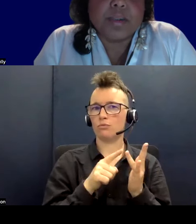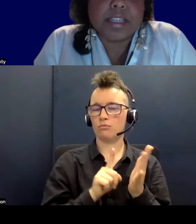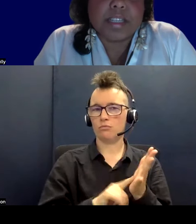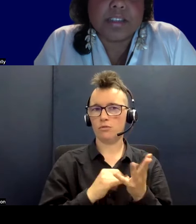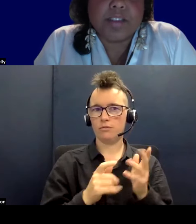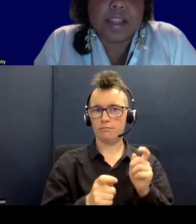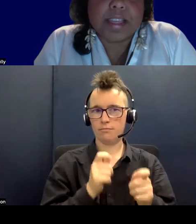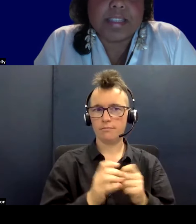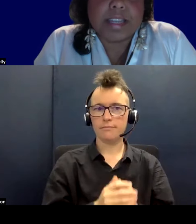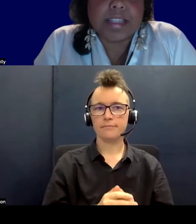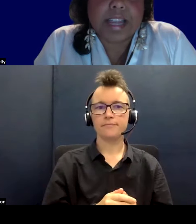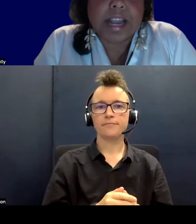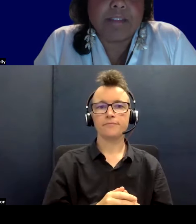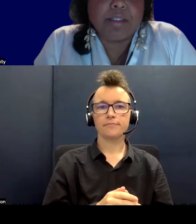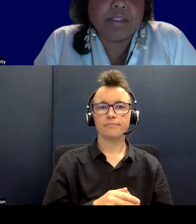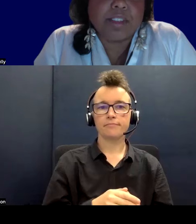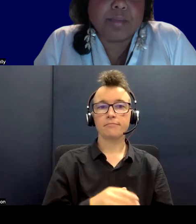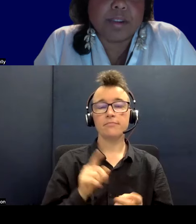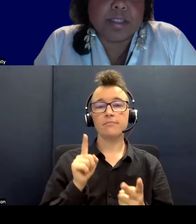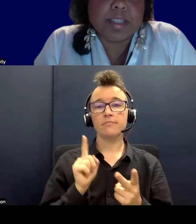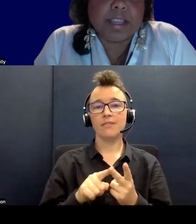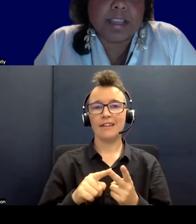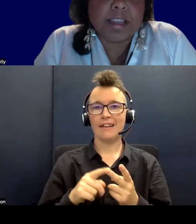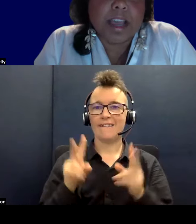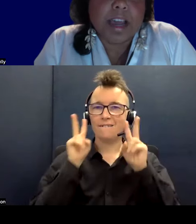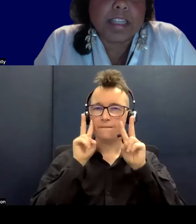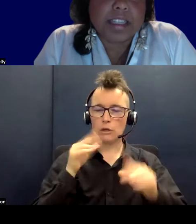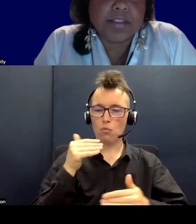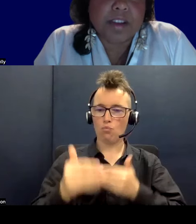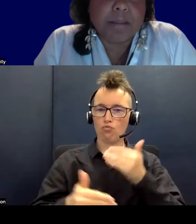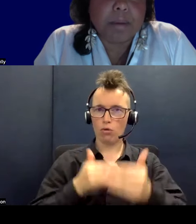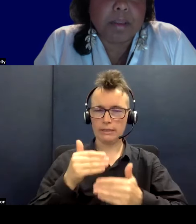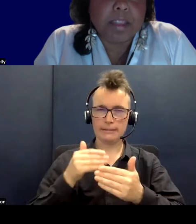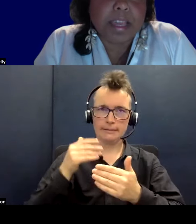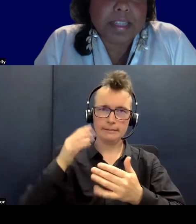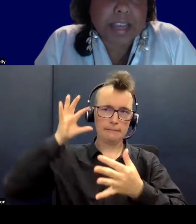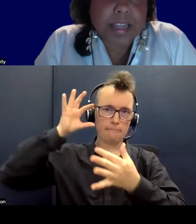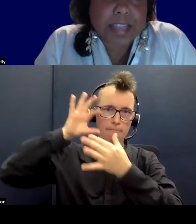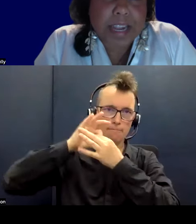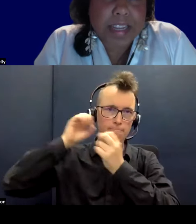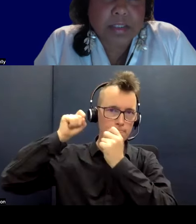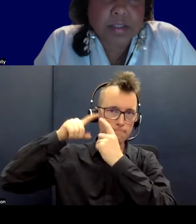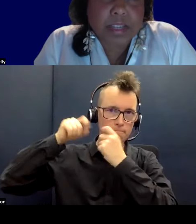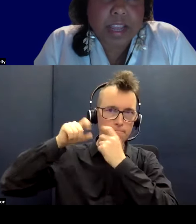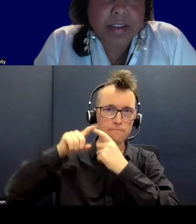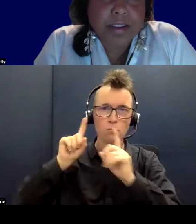identify the extent and level of visual processing, identifying both intact and insulted areas.